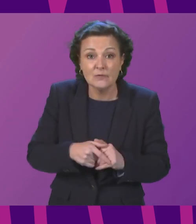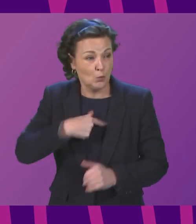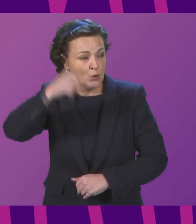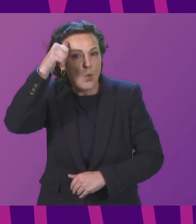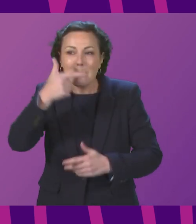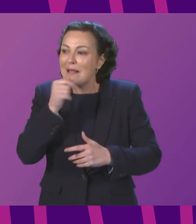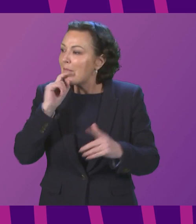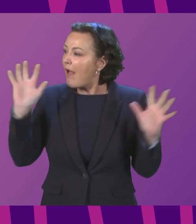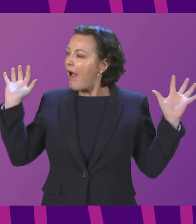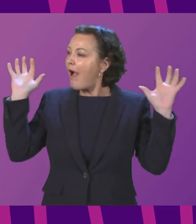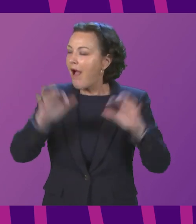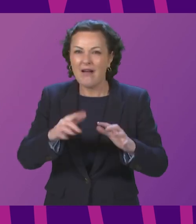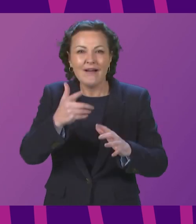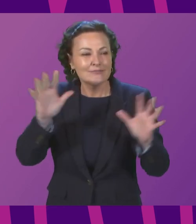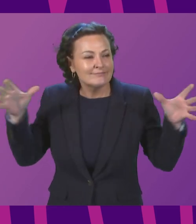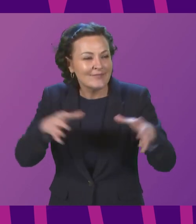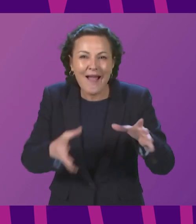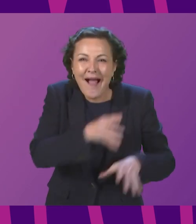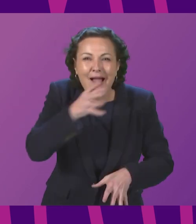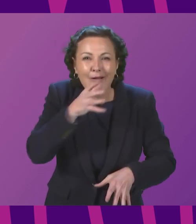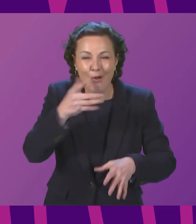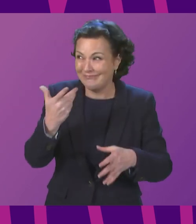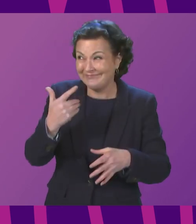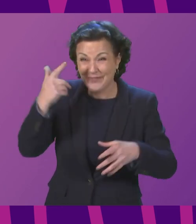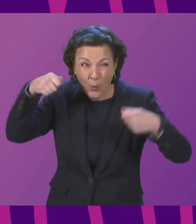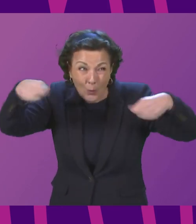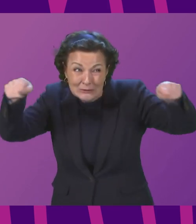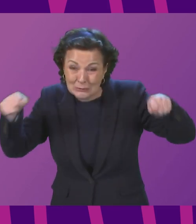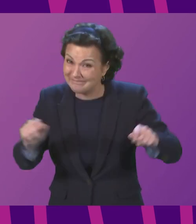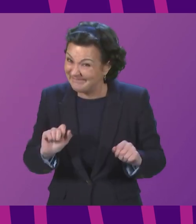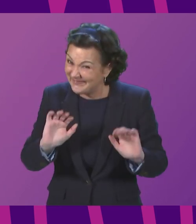places that are often poorly ventilated and with alcohol lowering their inhibitions, also